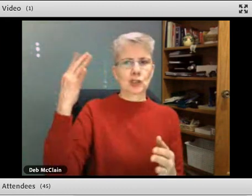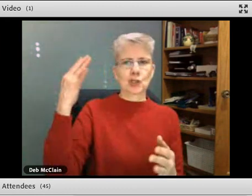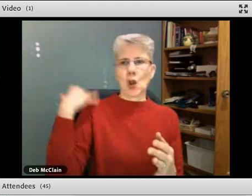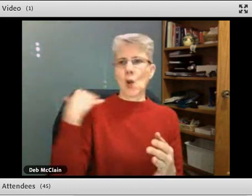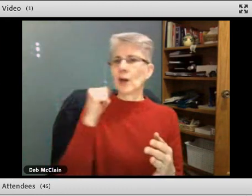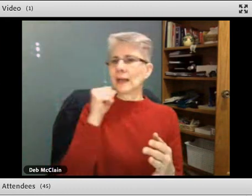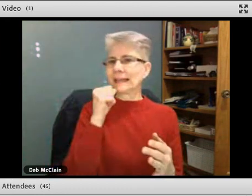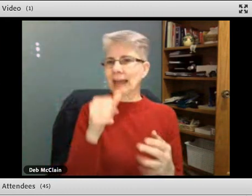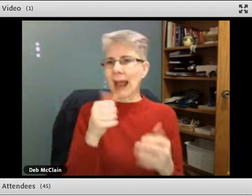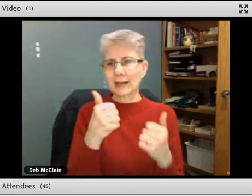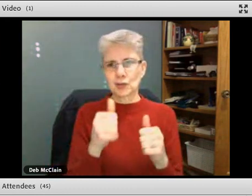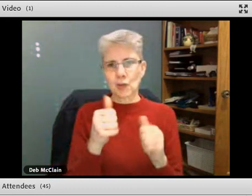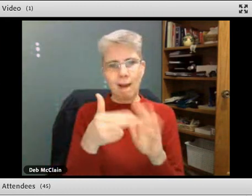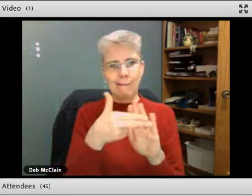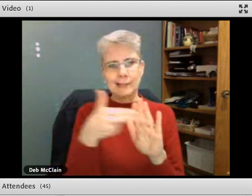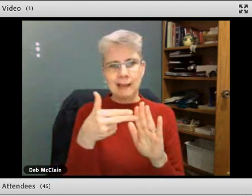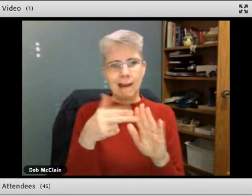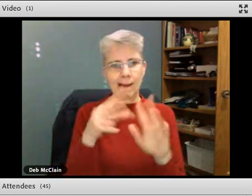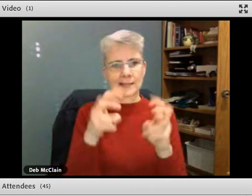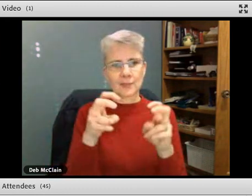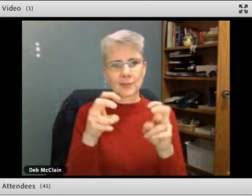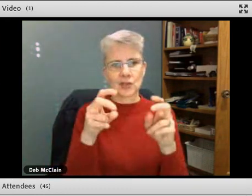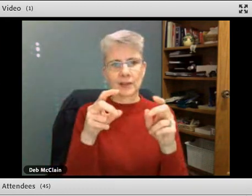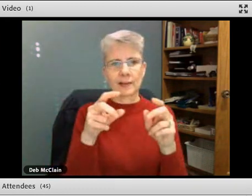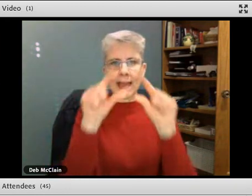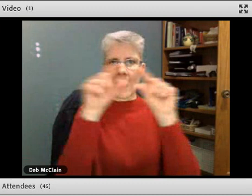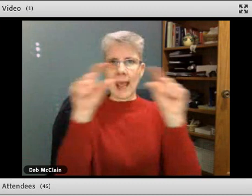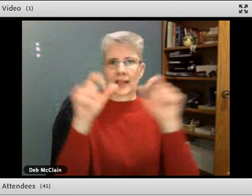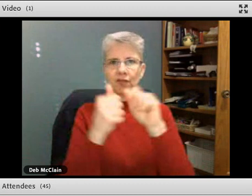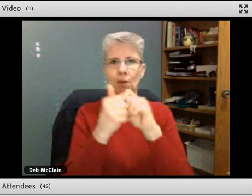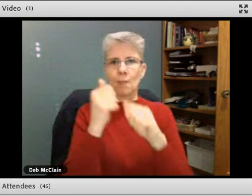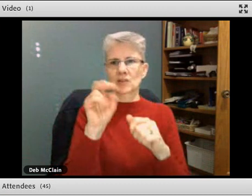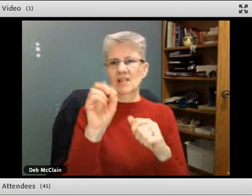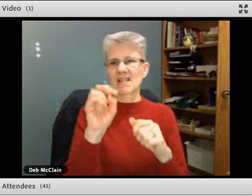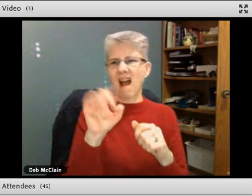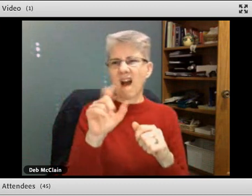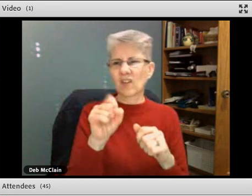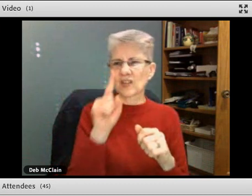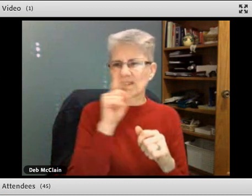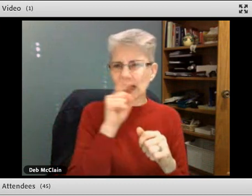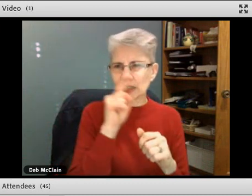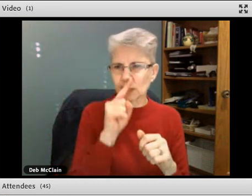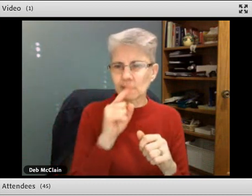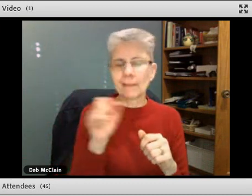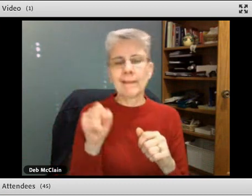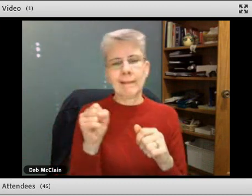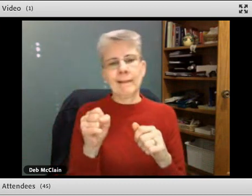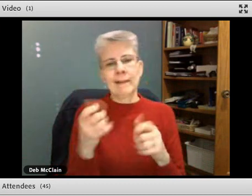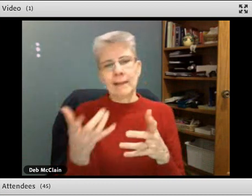for most fiction, for most novels. And, yeah, definitely, most books now,